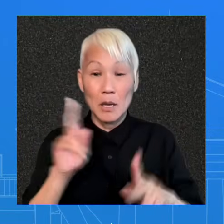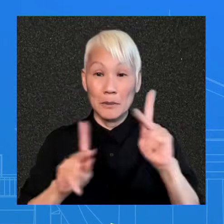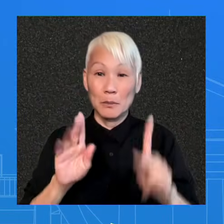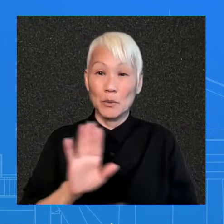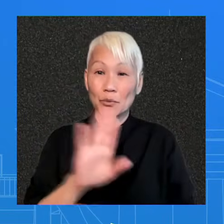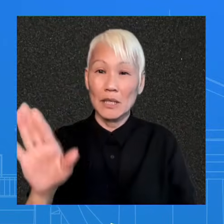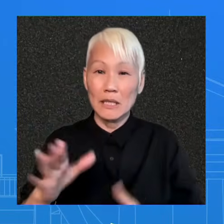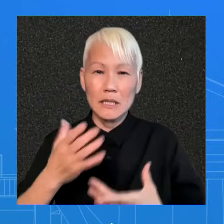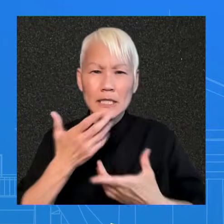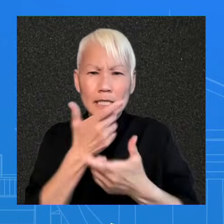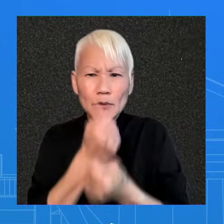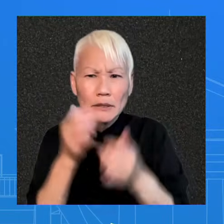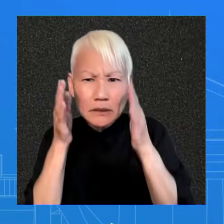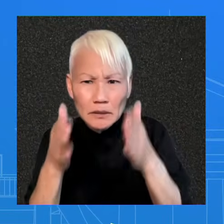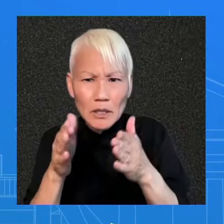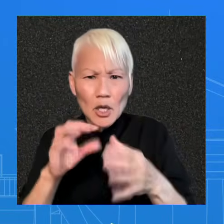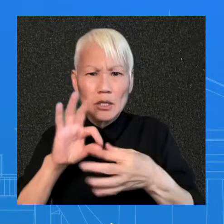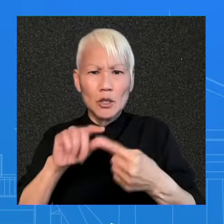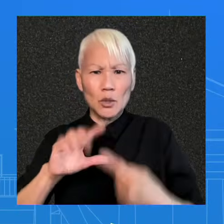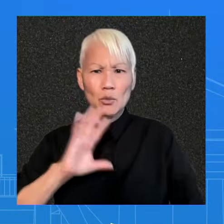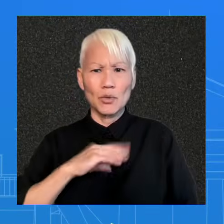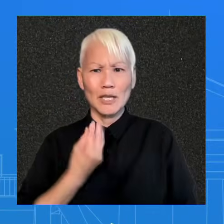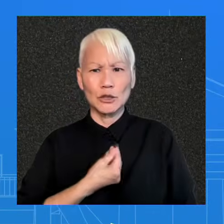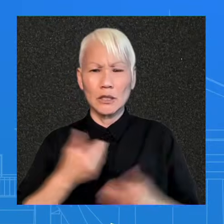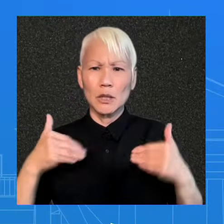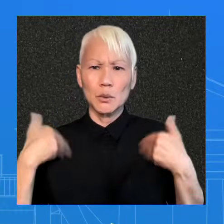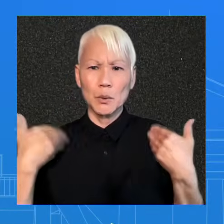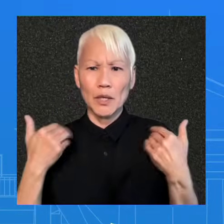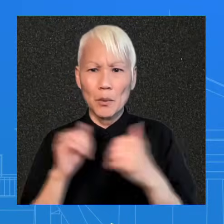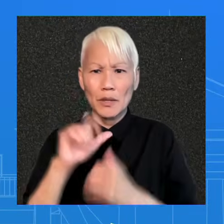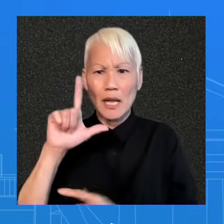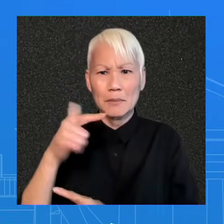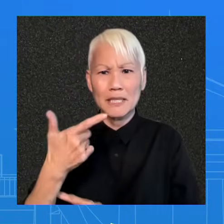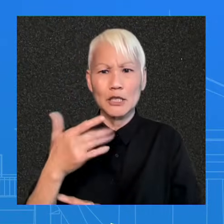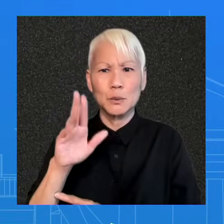as it relates to the LGBTQI+ community, we've seen more than 600 bills.